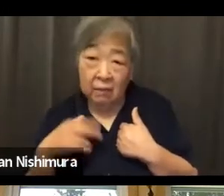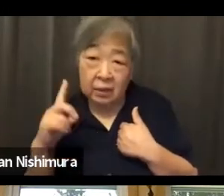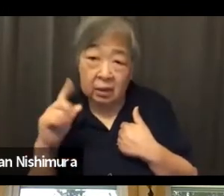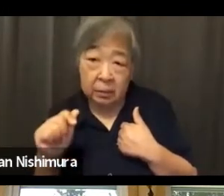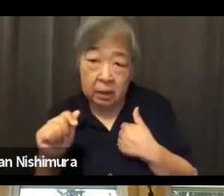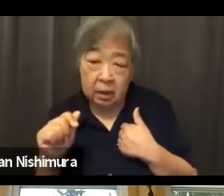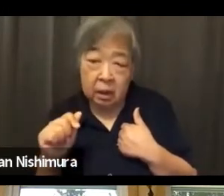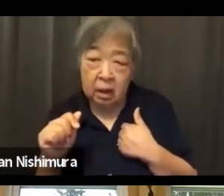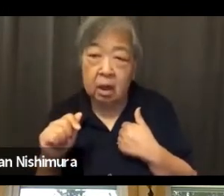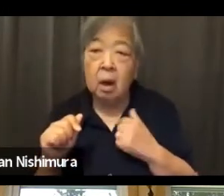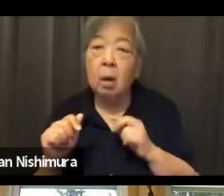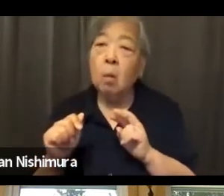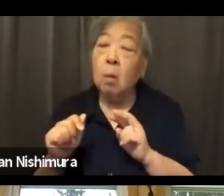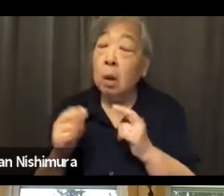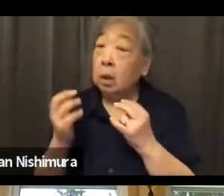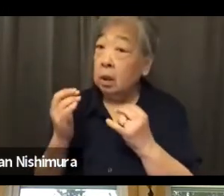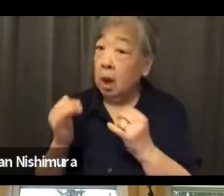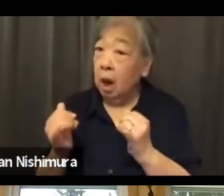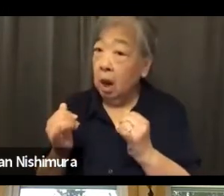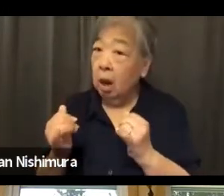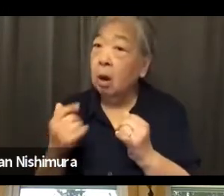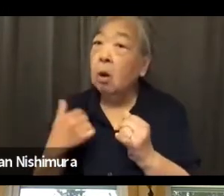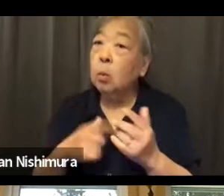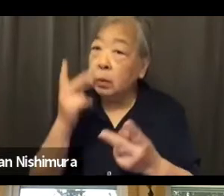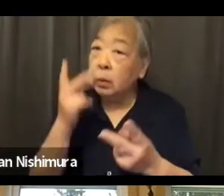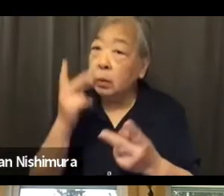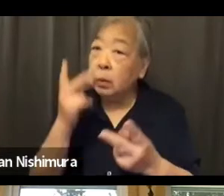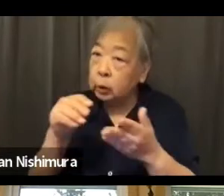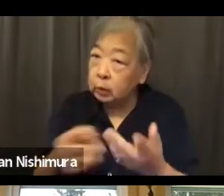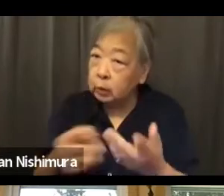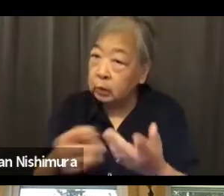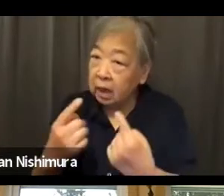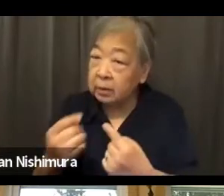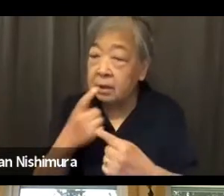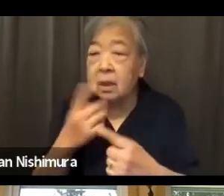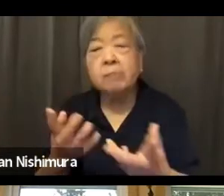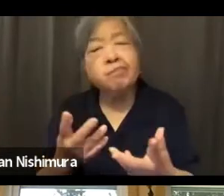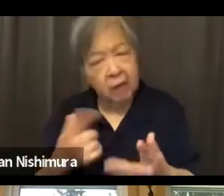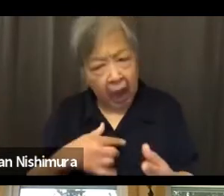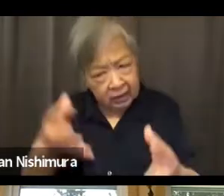And we have moved now really to seeing students come in and saying: I'm excited to go abroad.